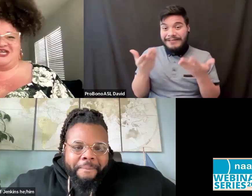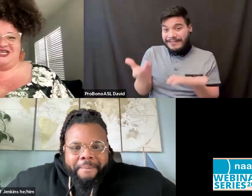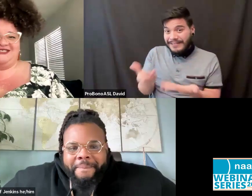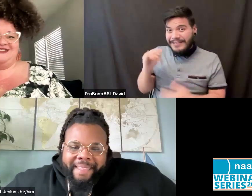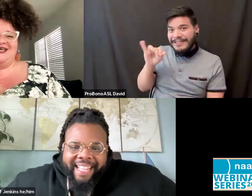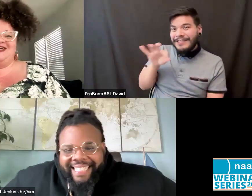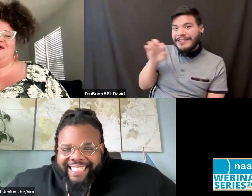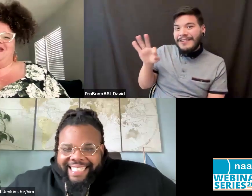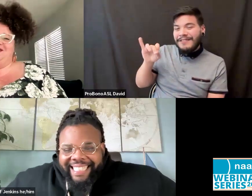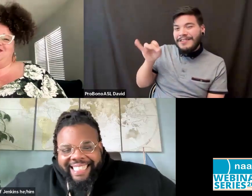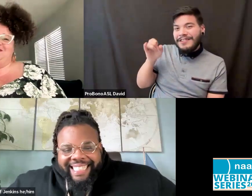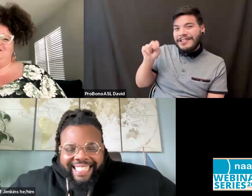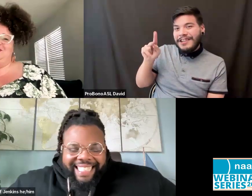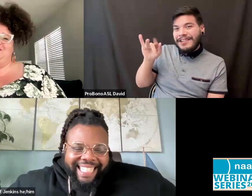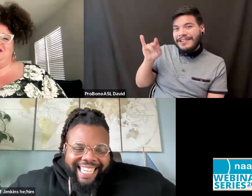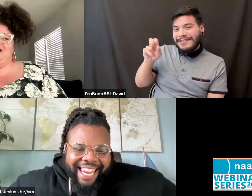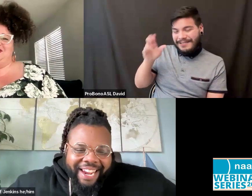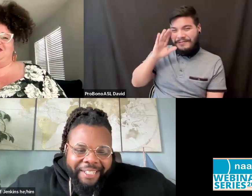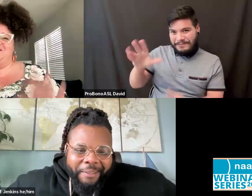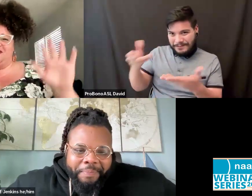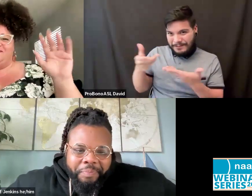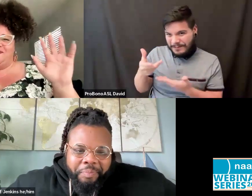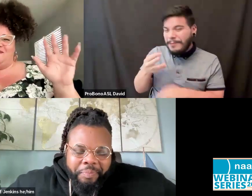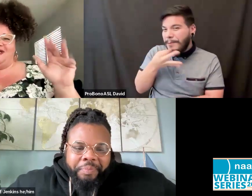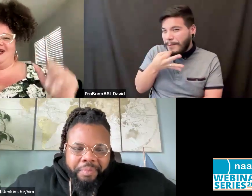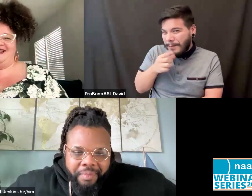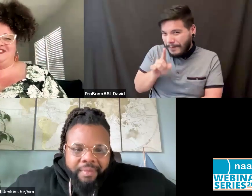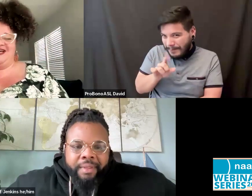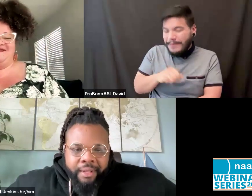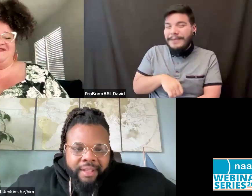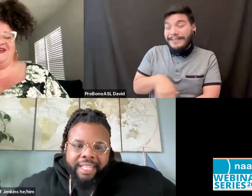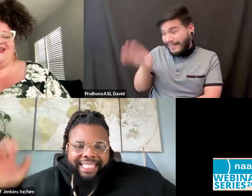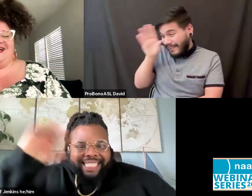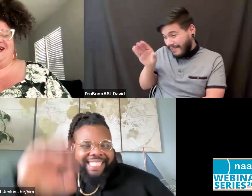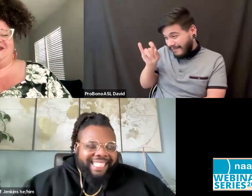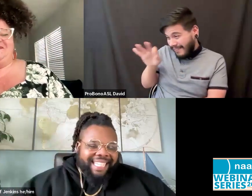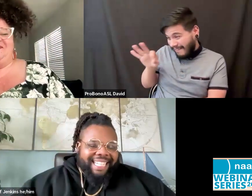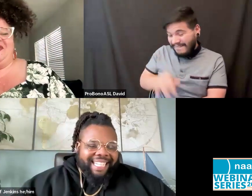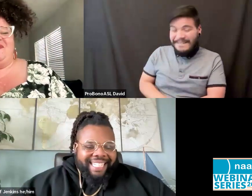Jenkins, who I'm going to introduce you to in just one moment. Hi Jeff.